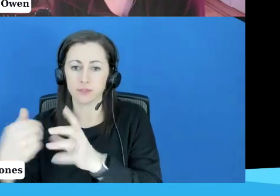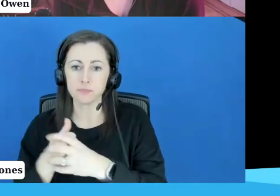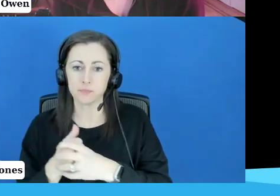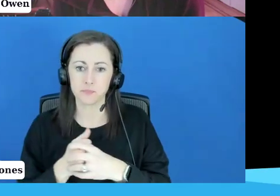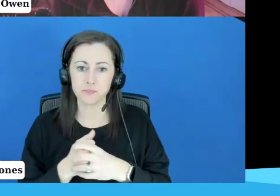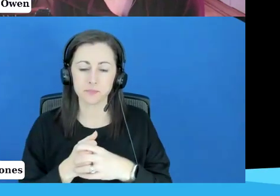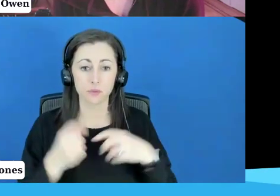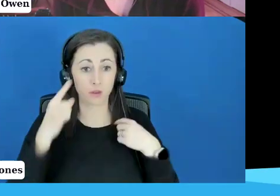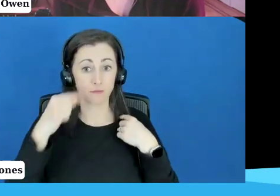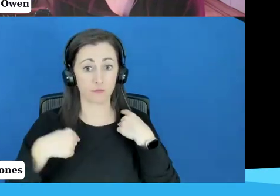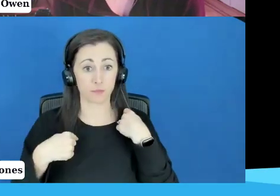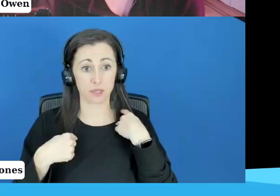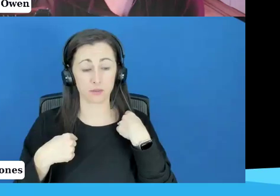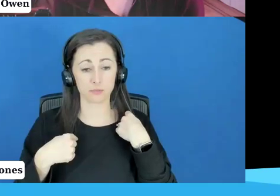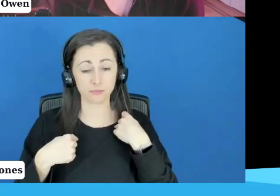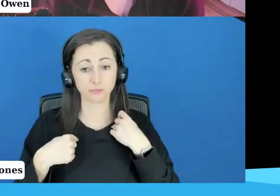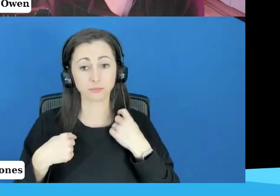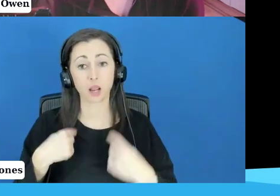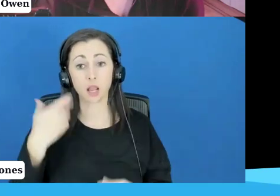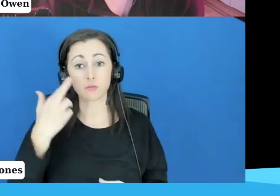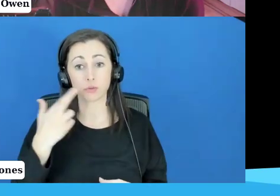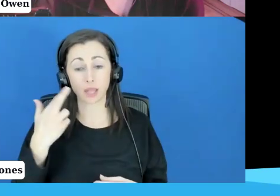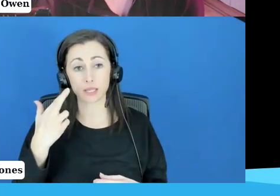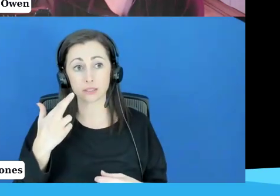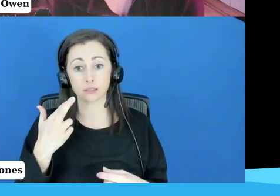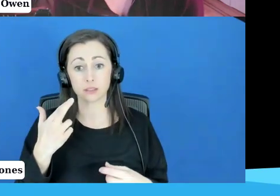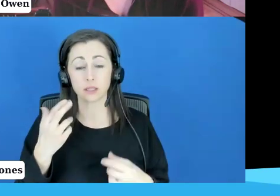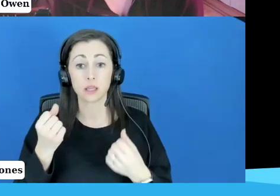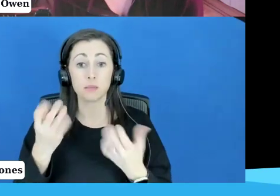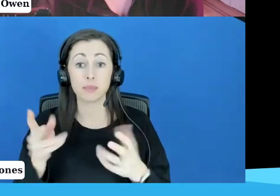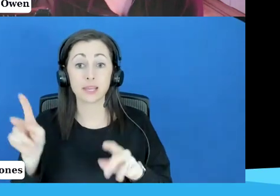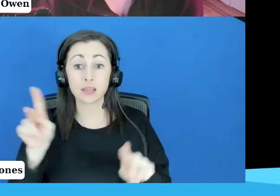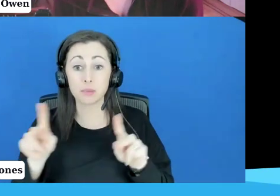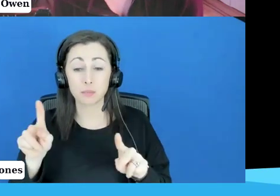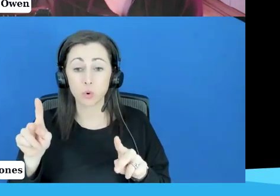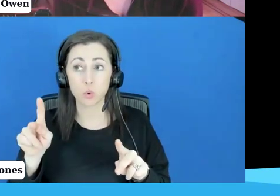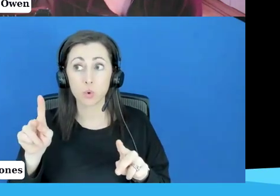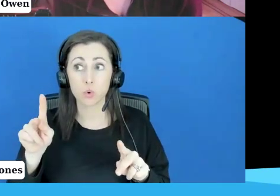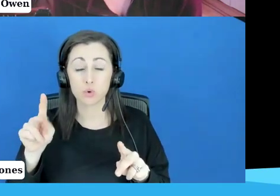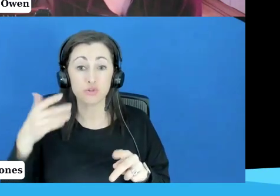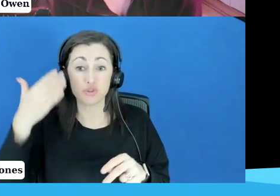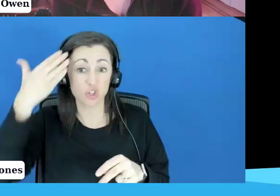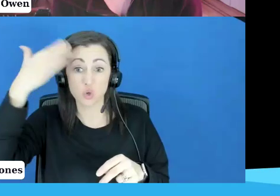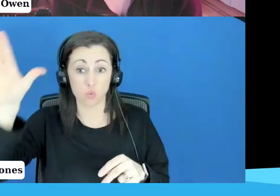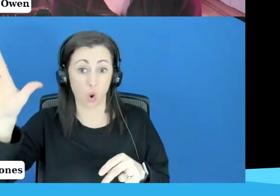Because for me, I found that a lot of people don't realize how important some of these things are to us